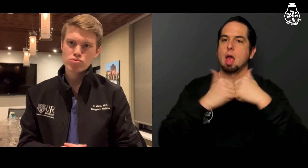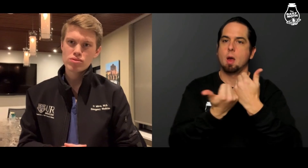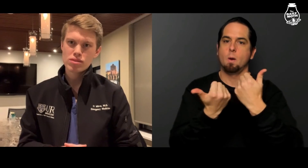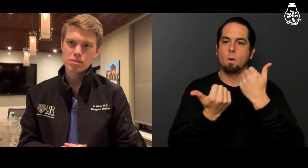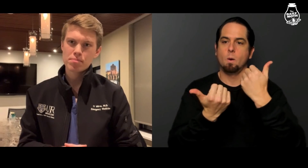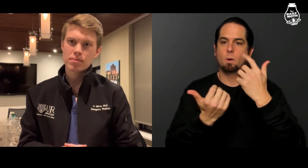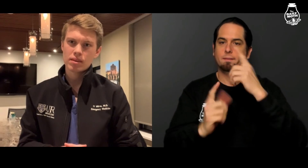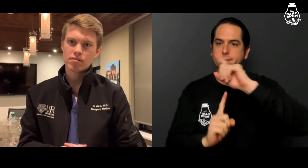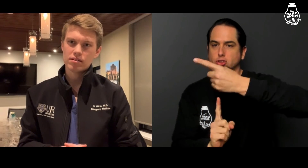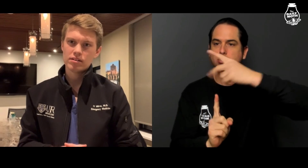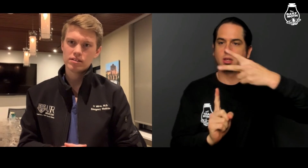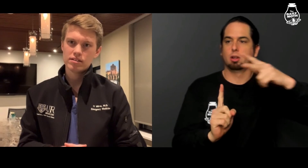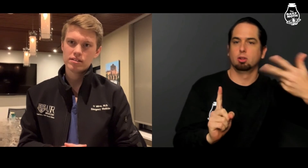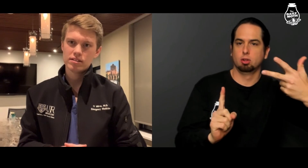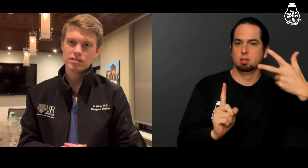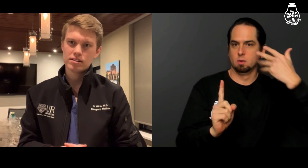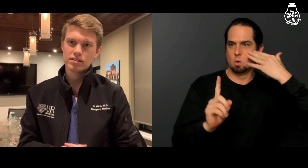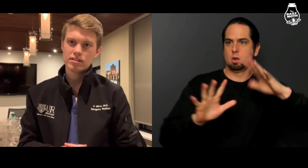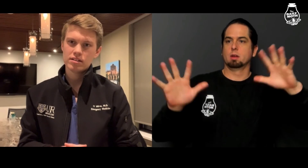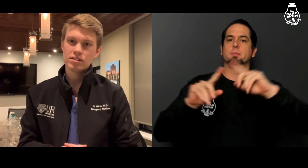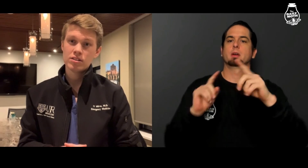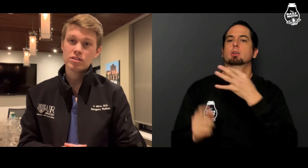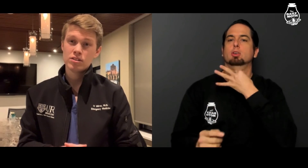Who gets the vaccine first, second, and third?